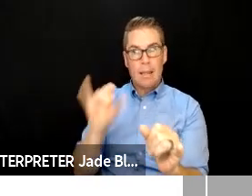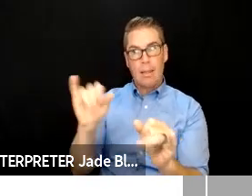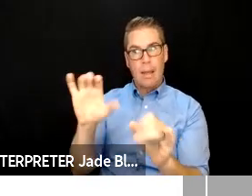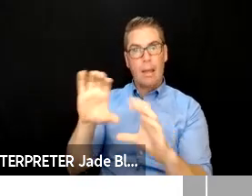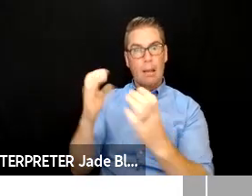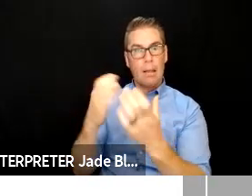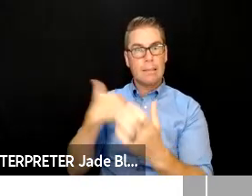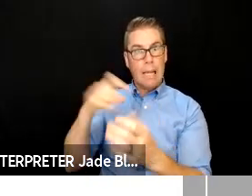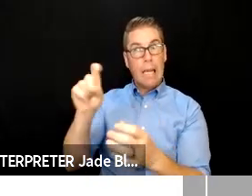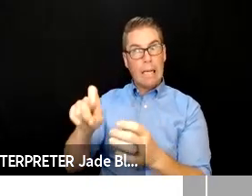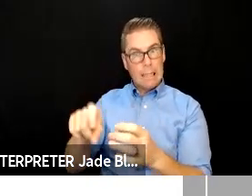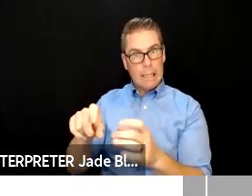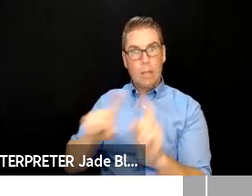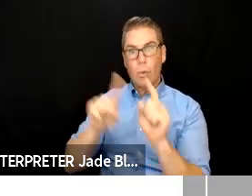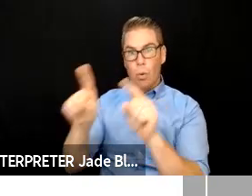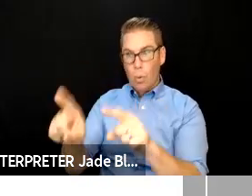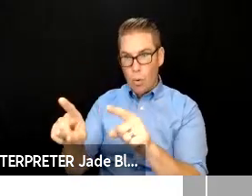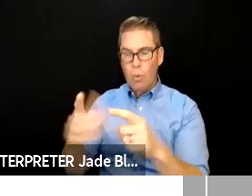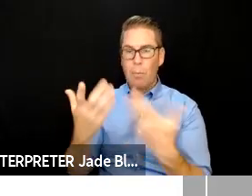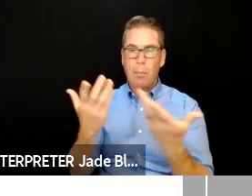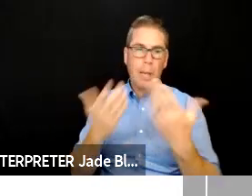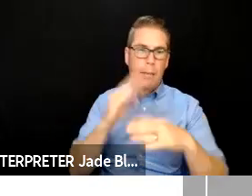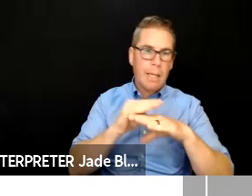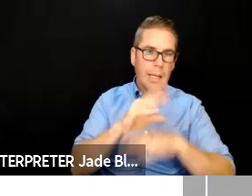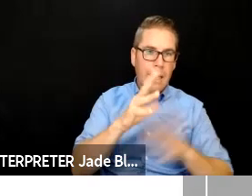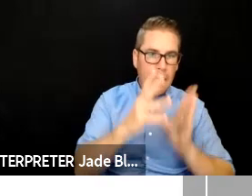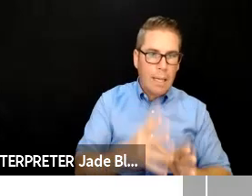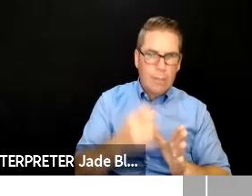Sally Potter: Their counselor told them to take it and they're on a certain path.